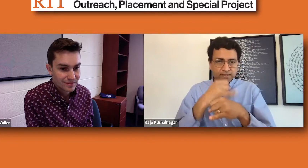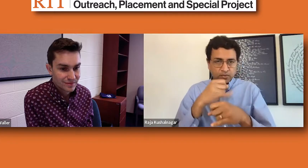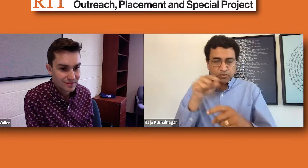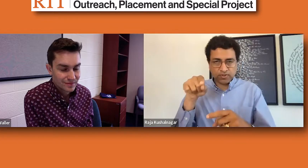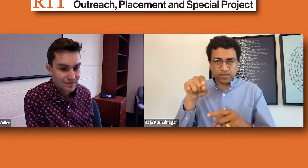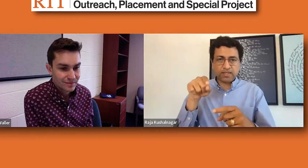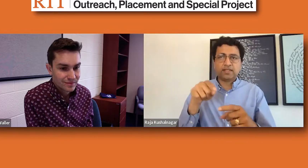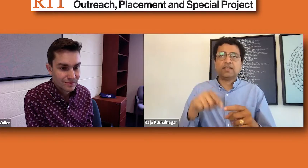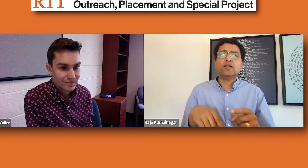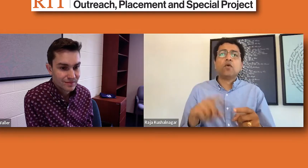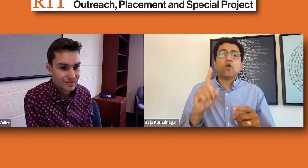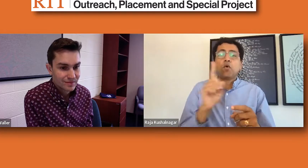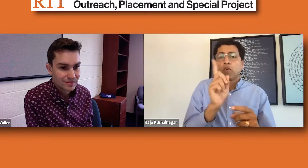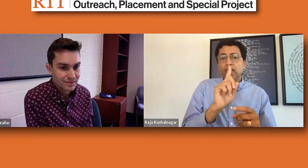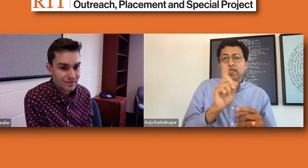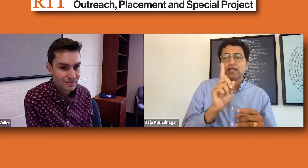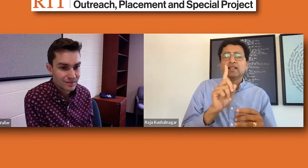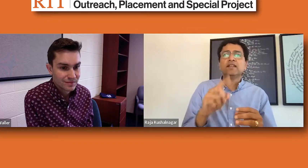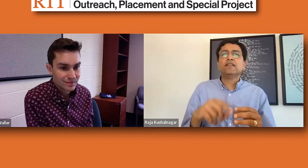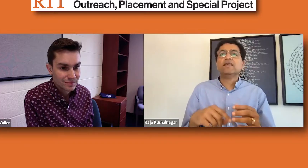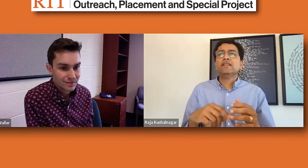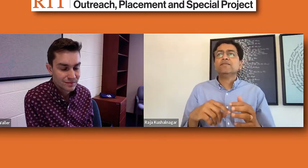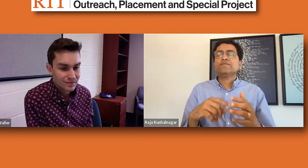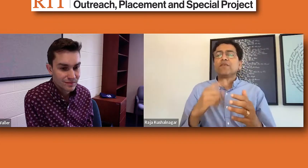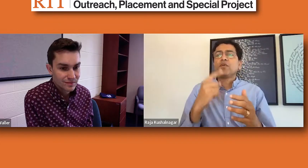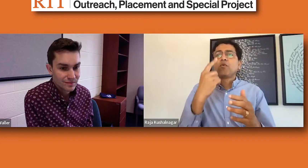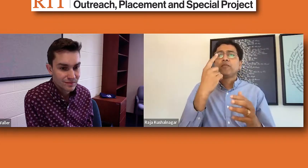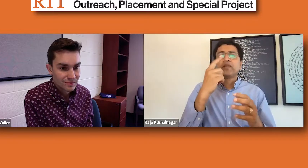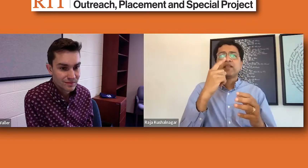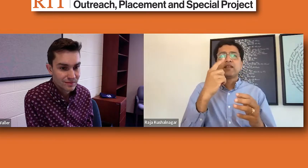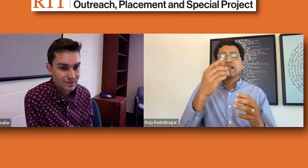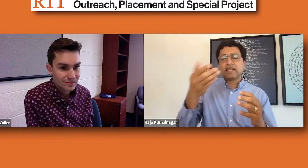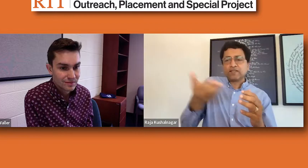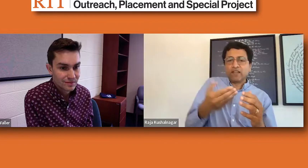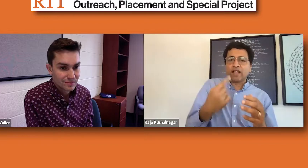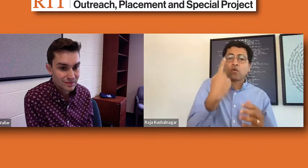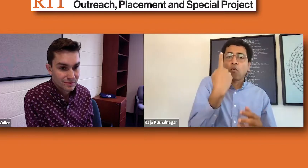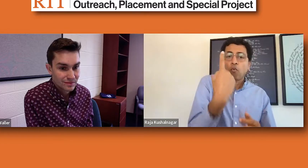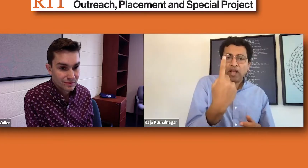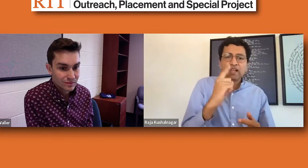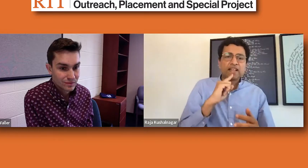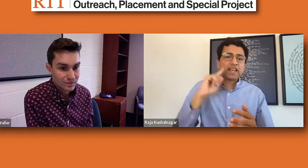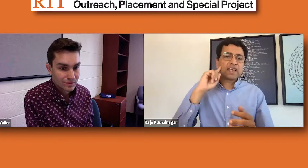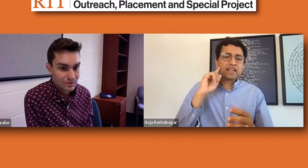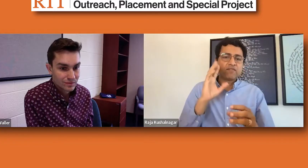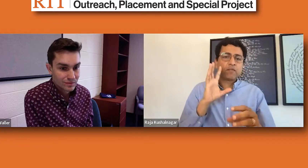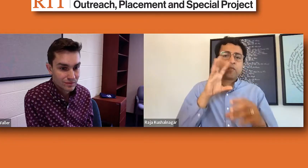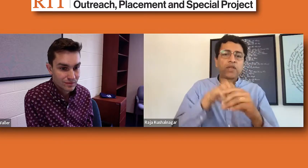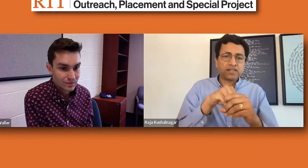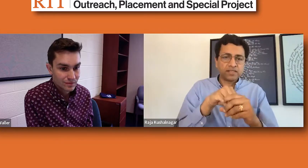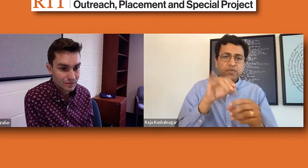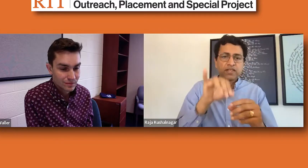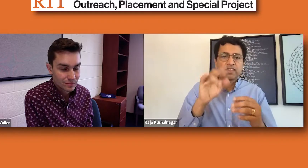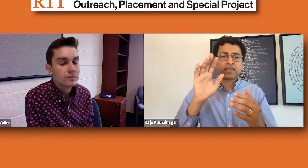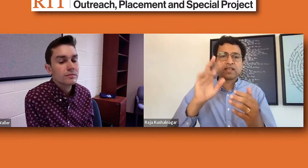I mean, I had been in several undergraduate research programs myself prior to this, and I know there was one